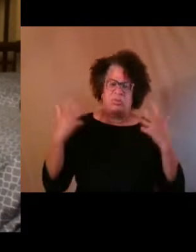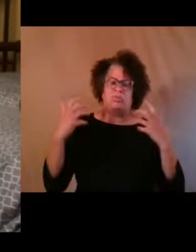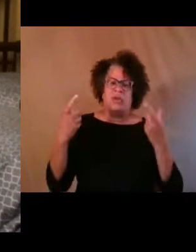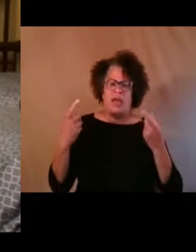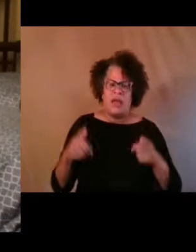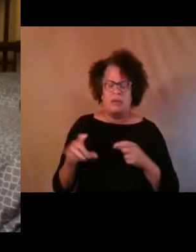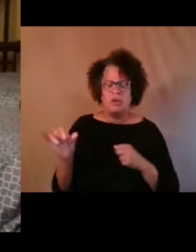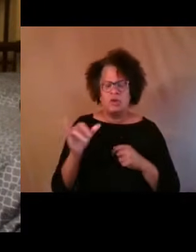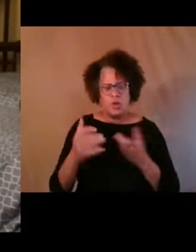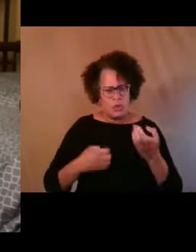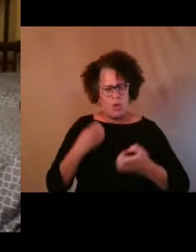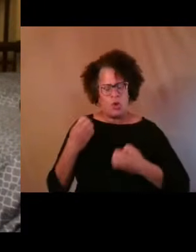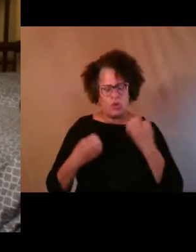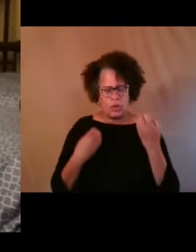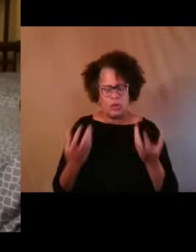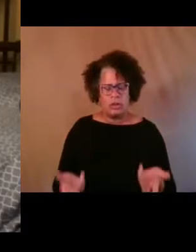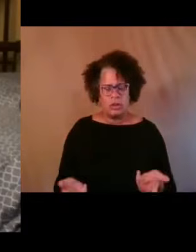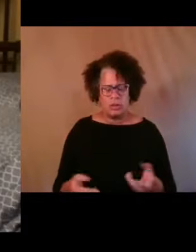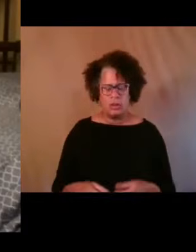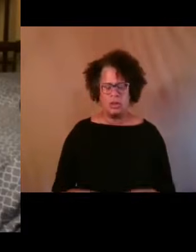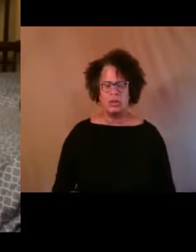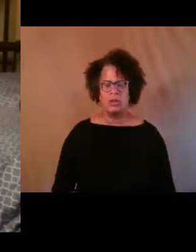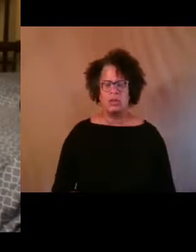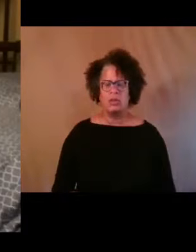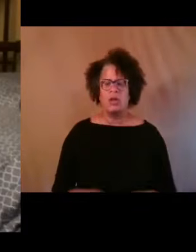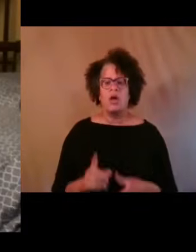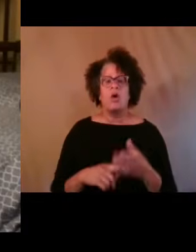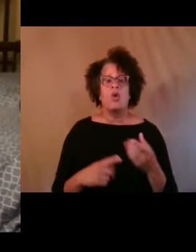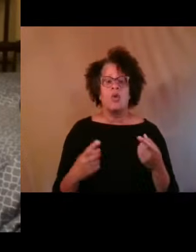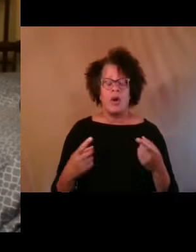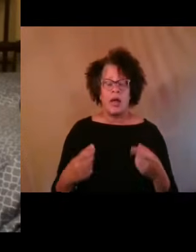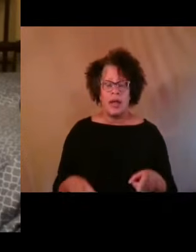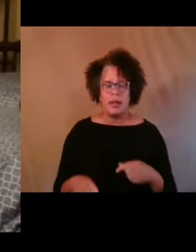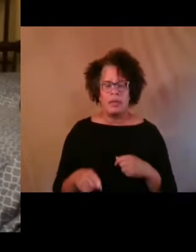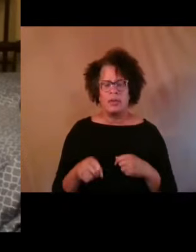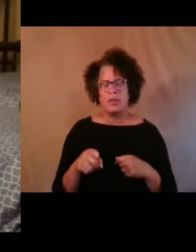then what happens is that there's a deep impact